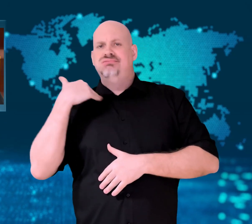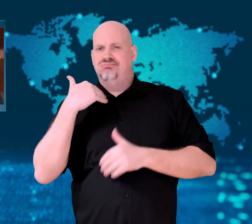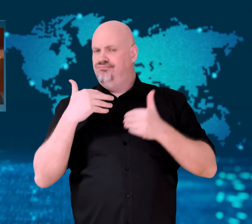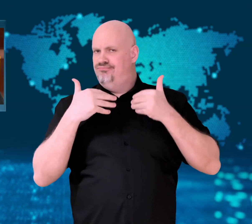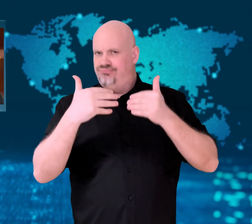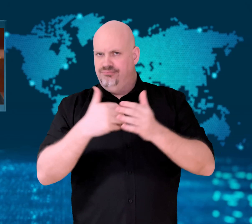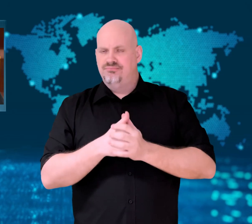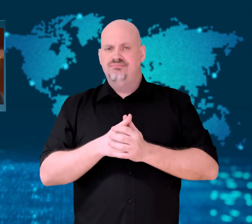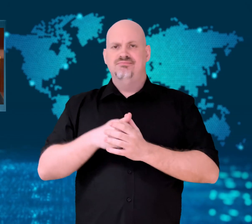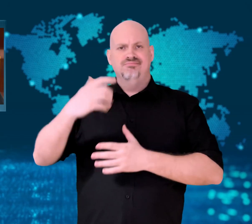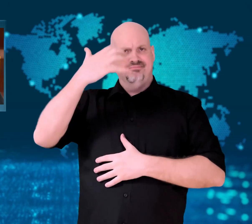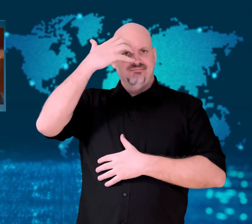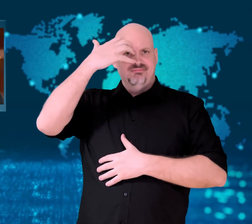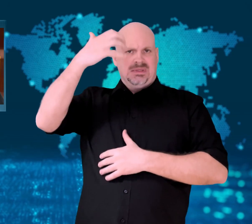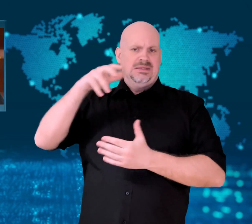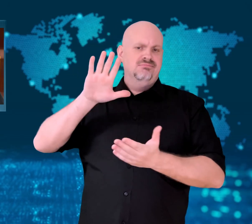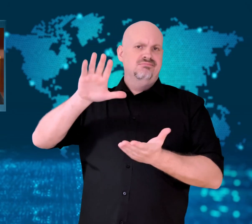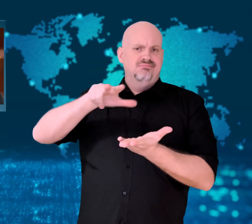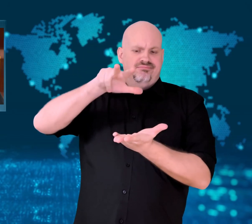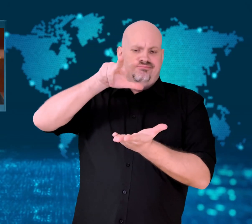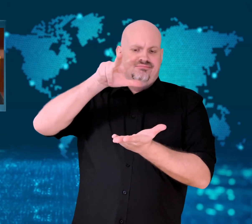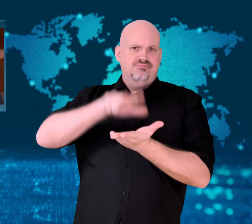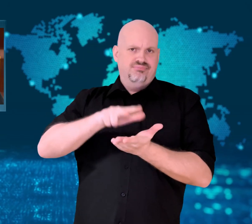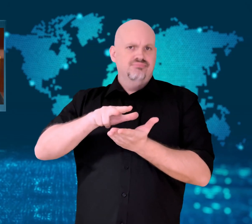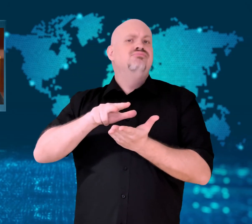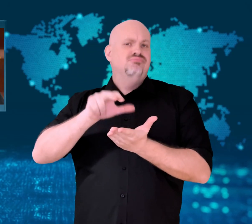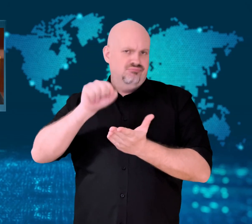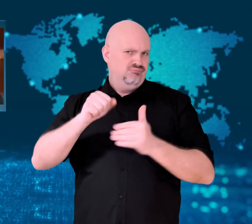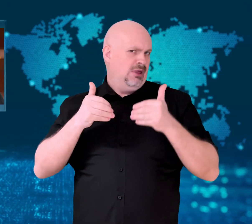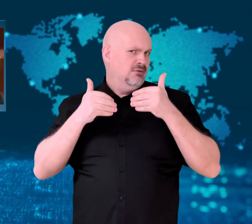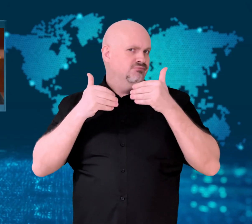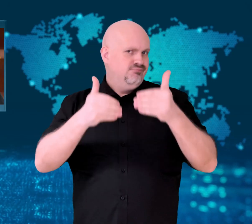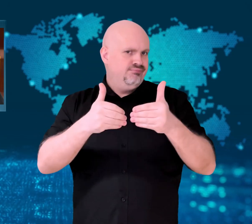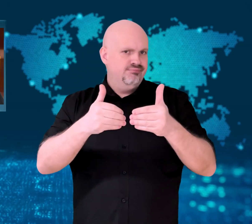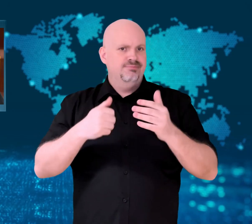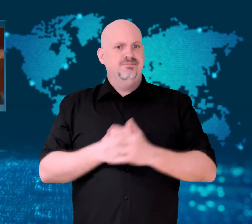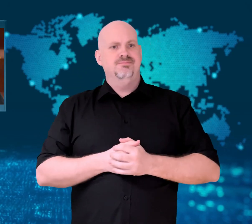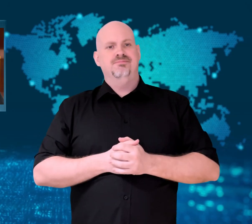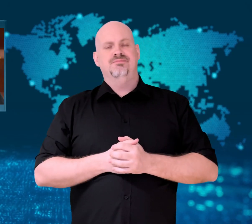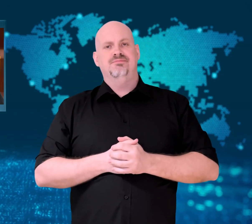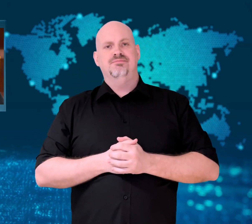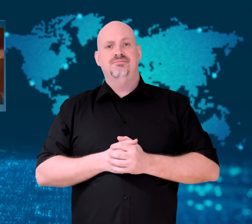and the sentences were sanctioned by royal decree.